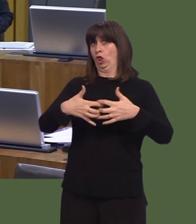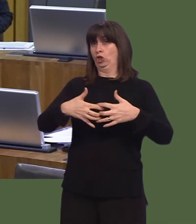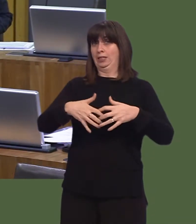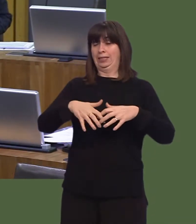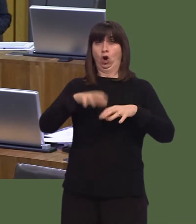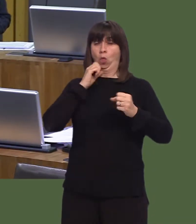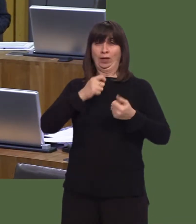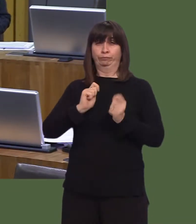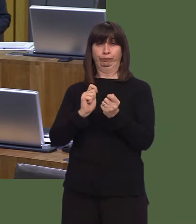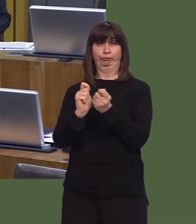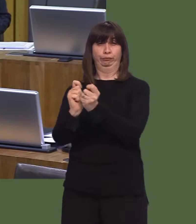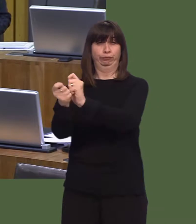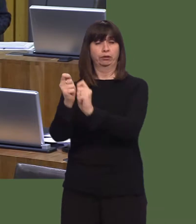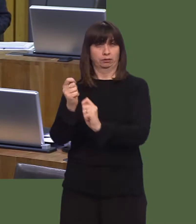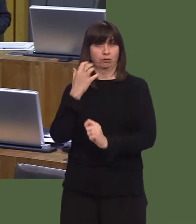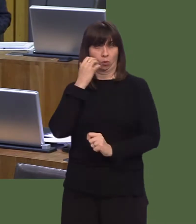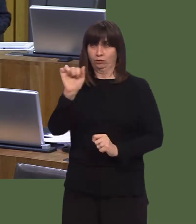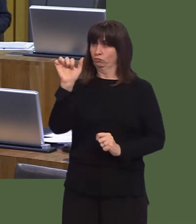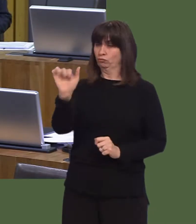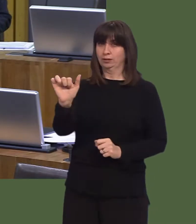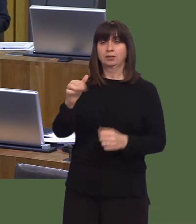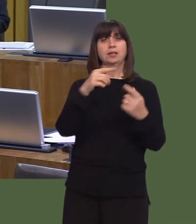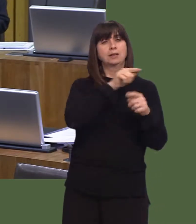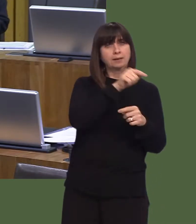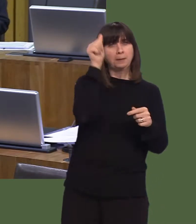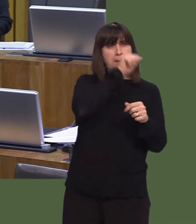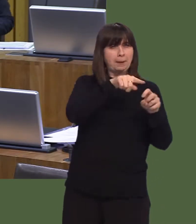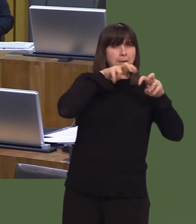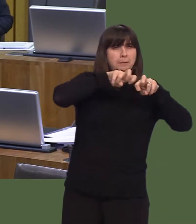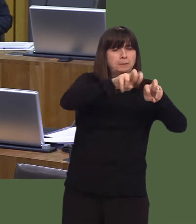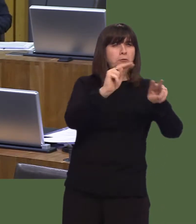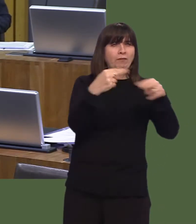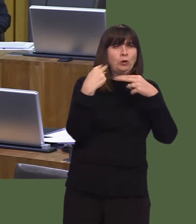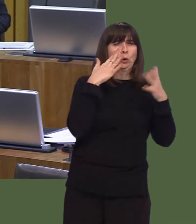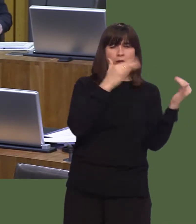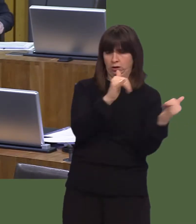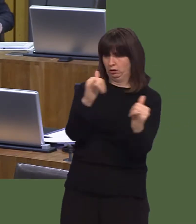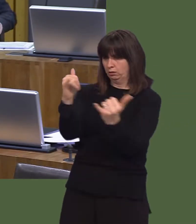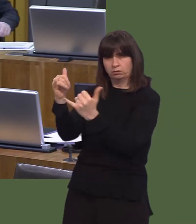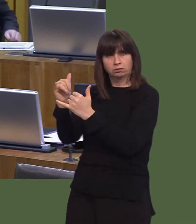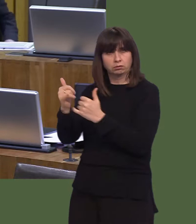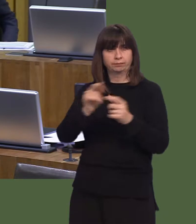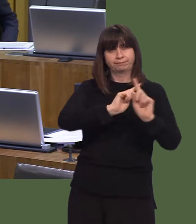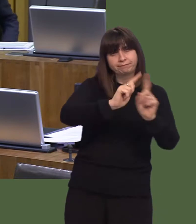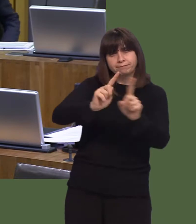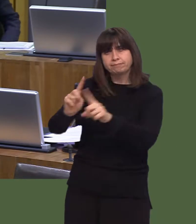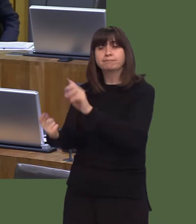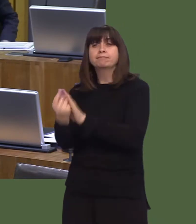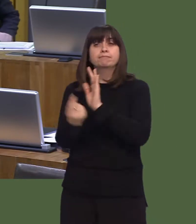can see tható but, of course, the review has to look at all the issues that we will face in the future.